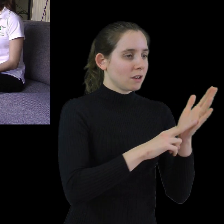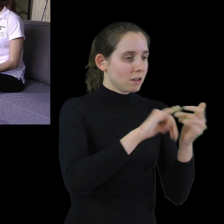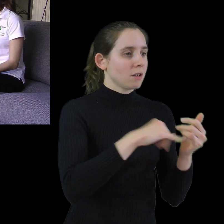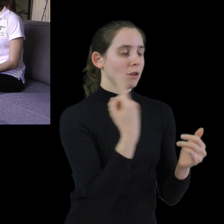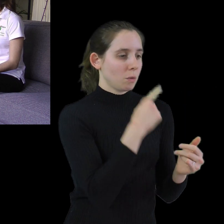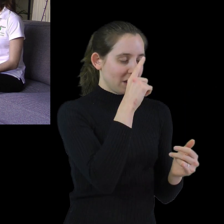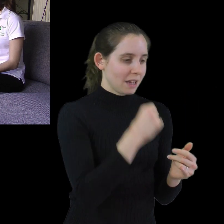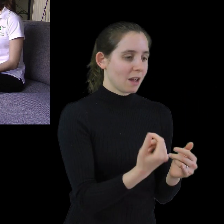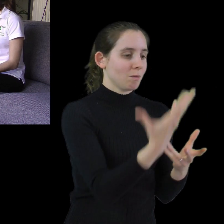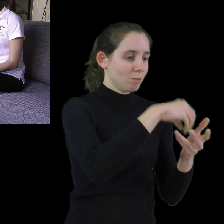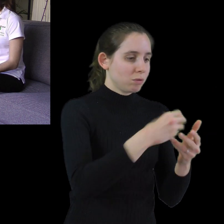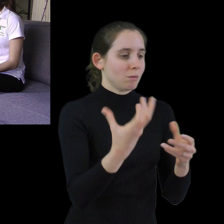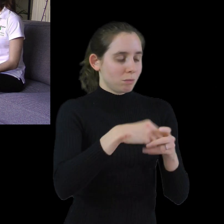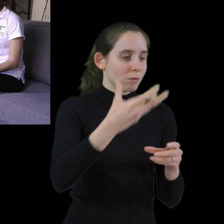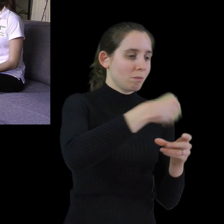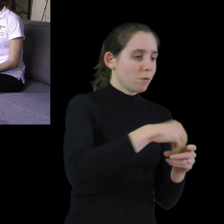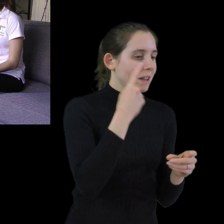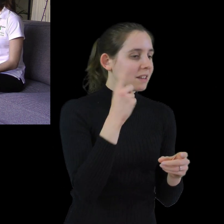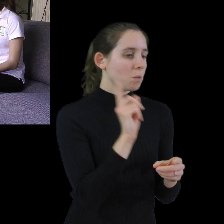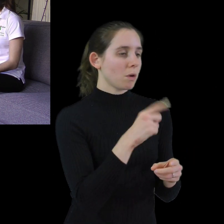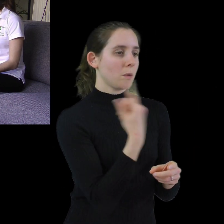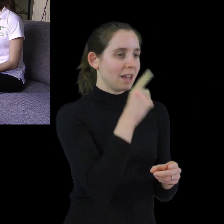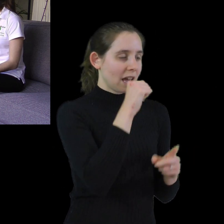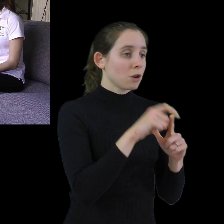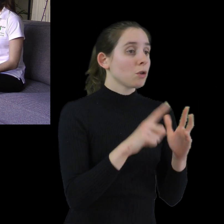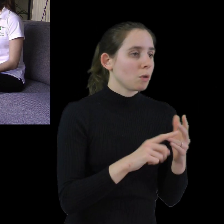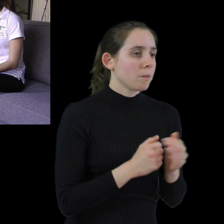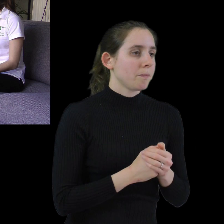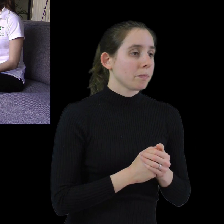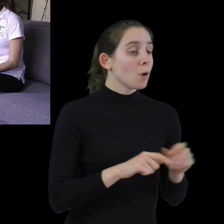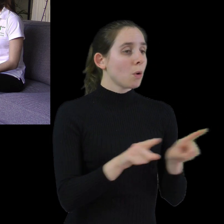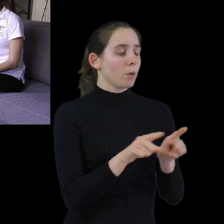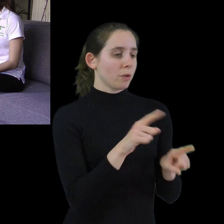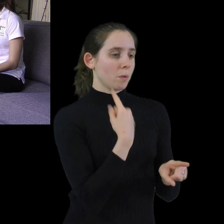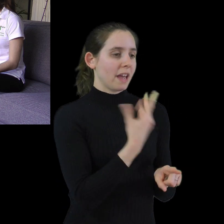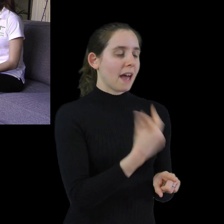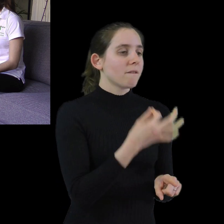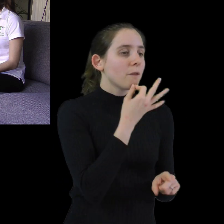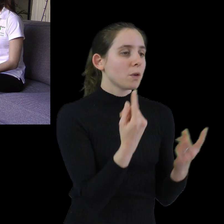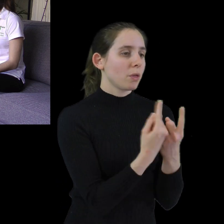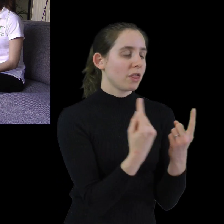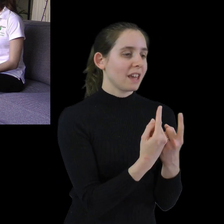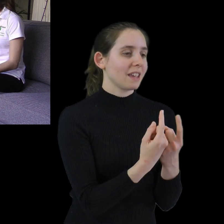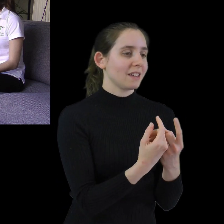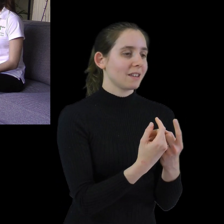what we can do. We we also have, do have a couple of things in place already